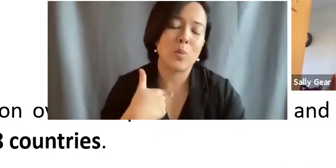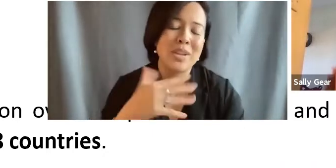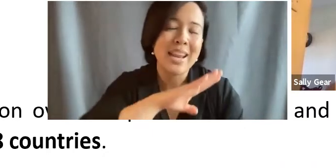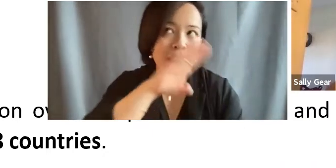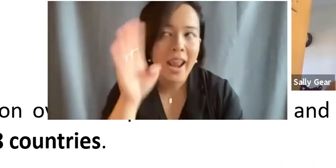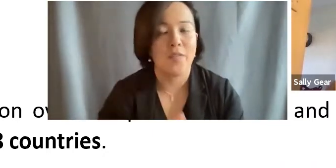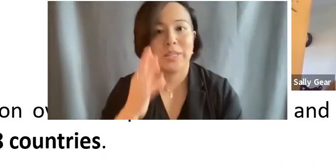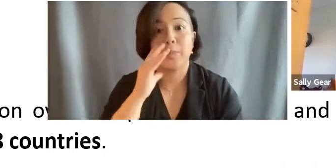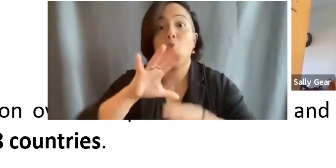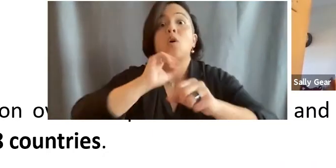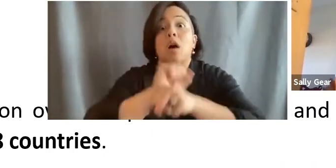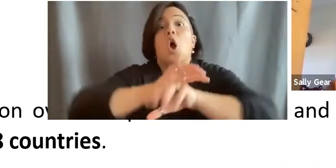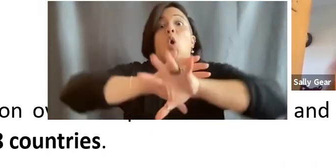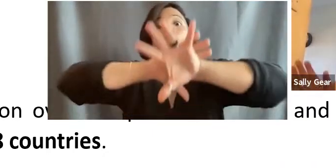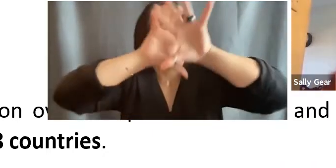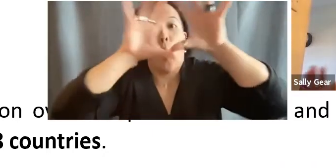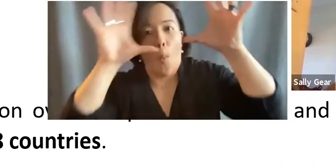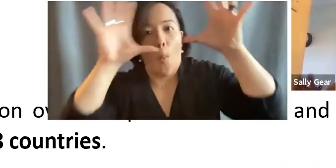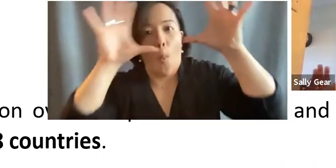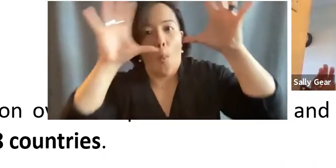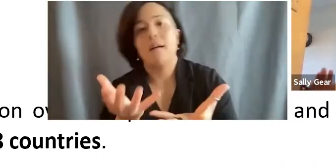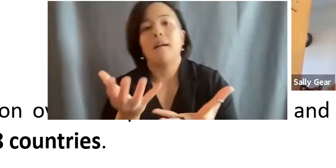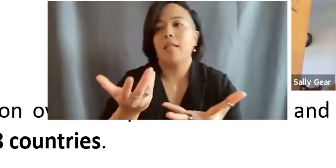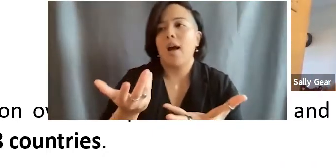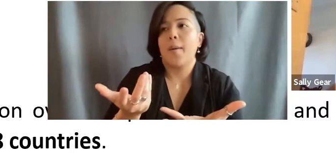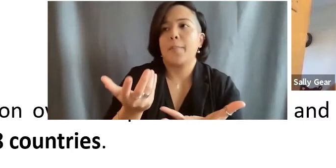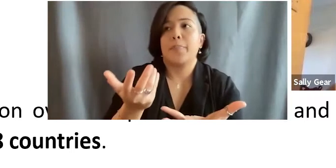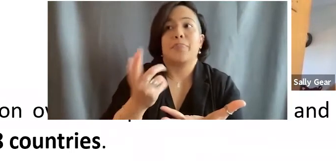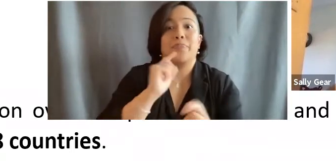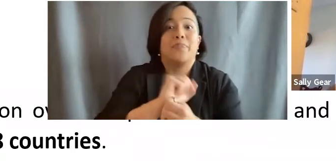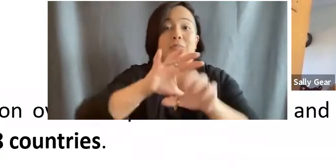a country, and a global wide pandemic response,